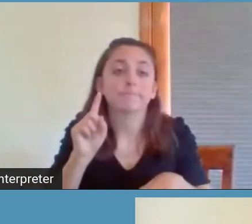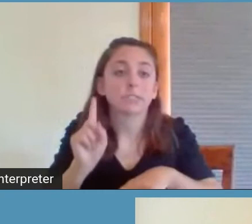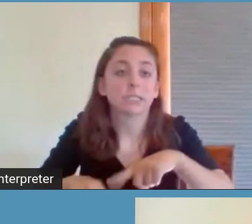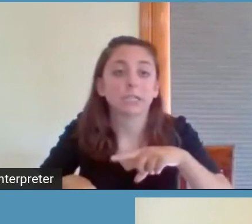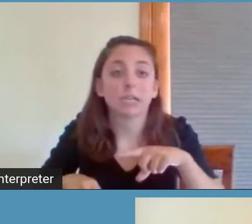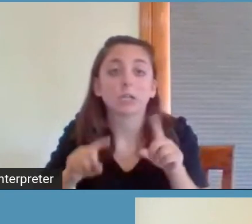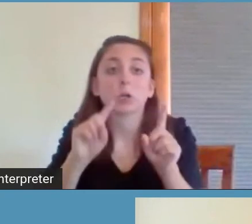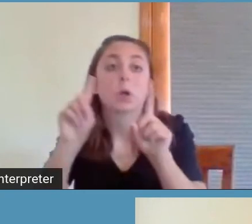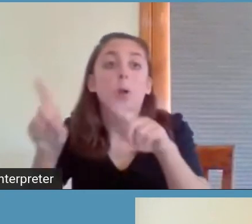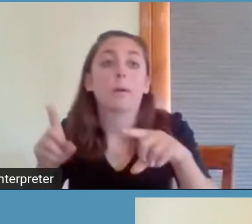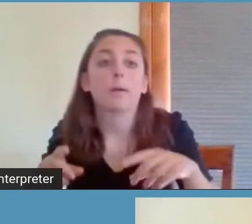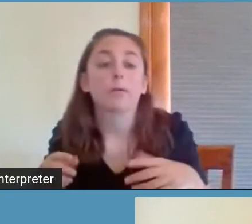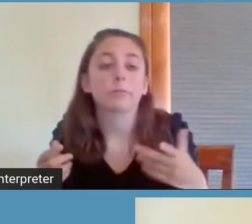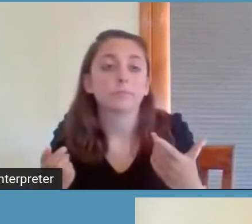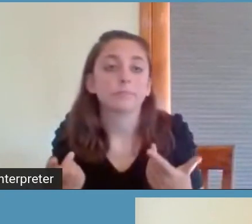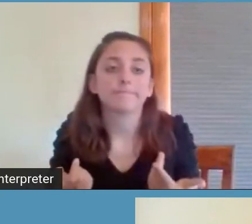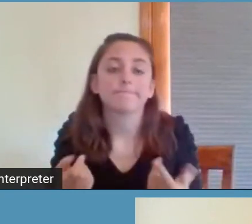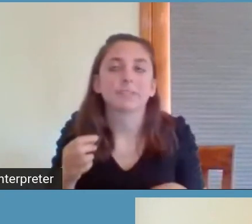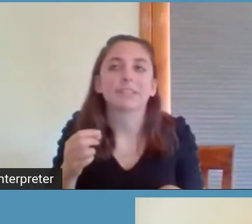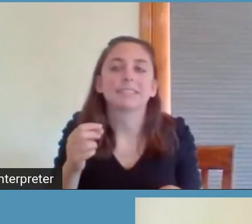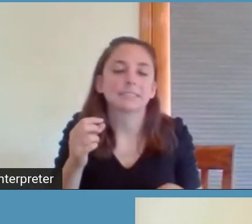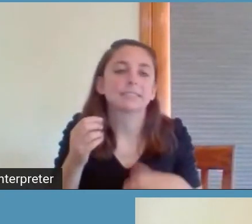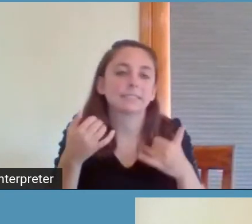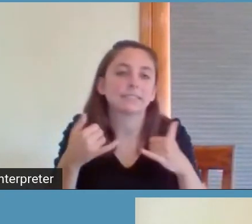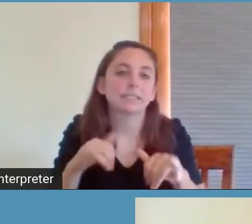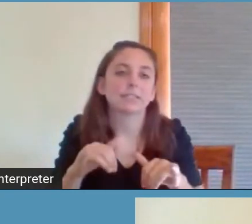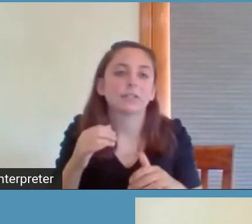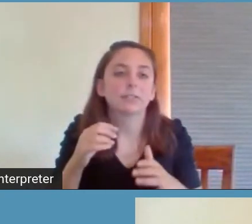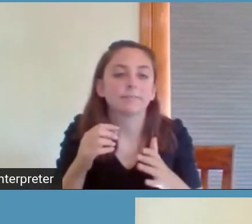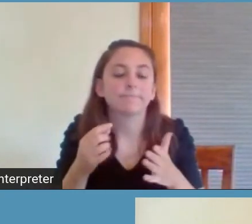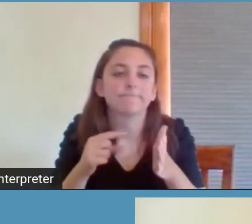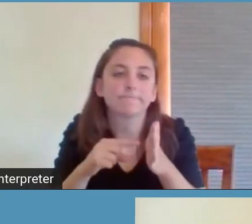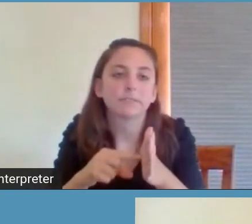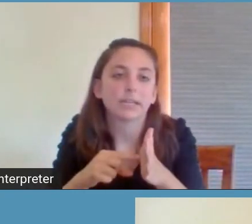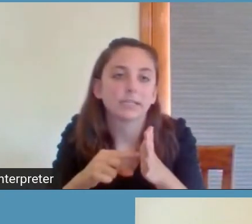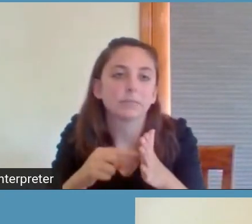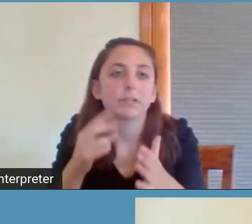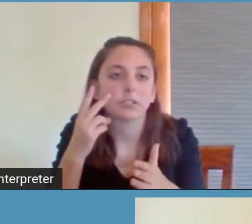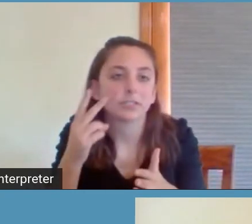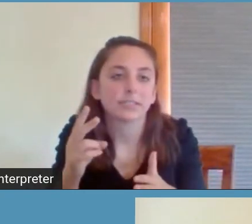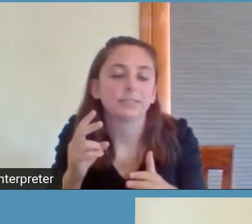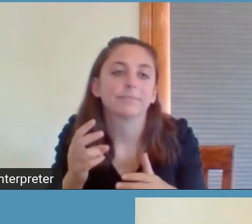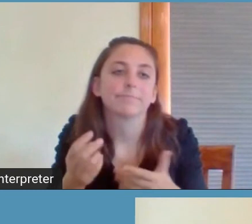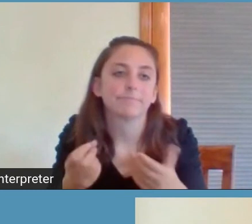in the exhibition um and it just didn't you know some things behind the scenes to make that happen